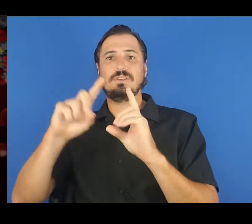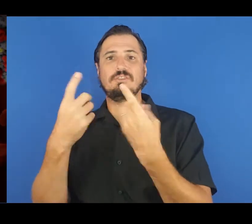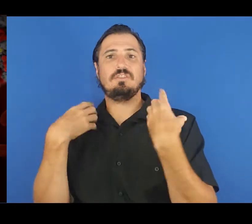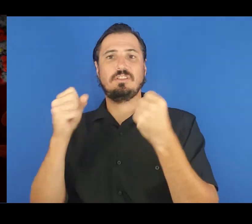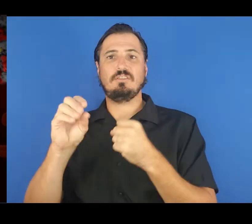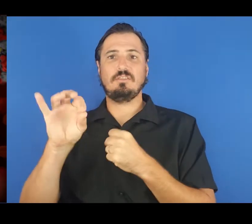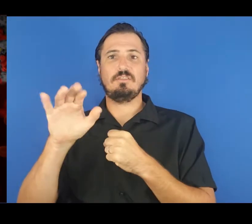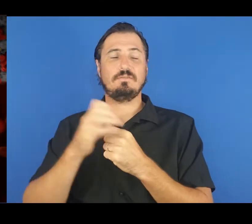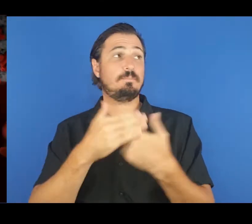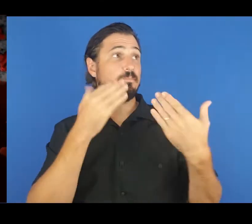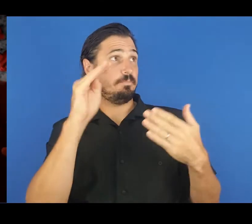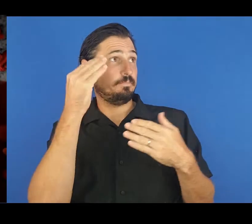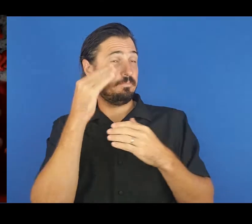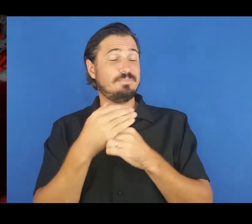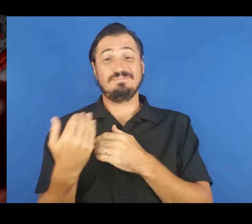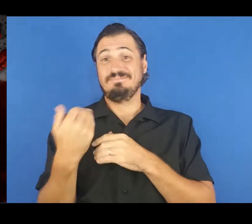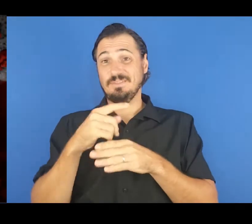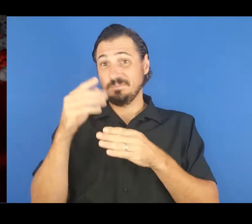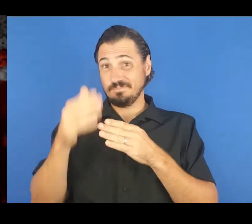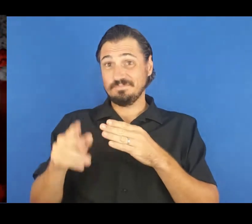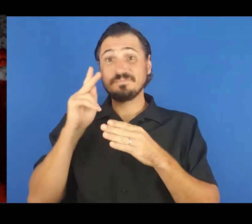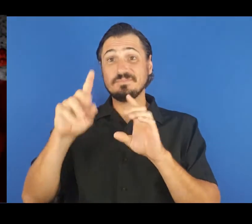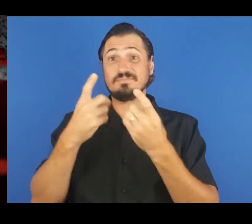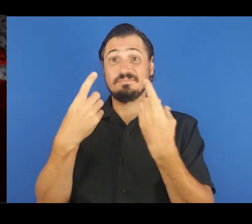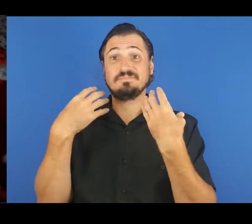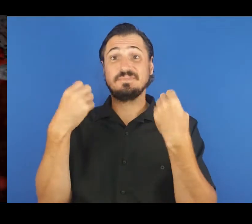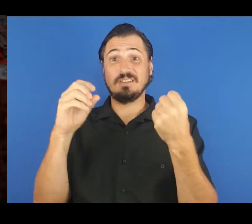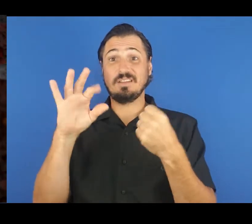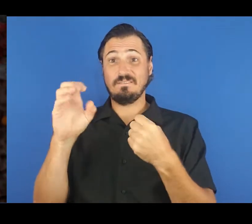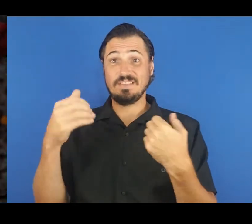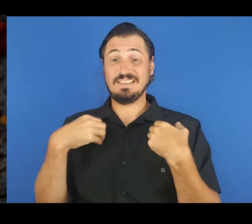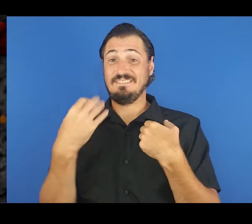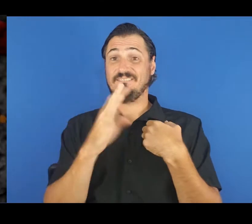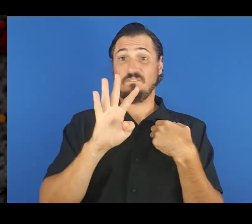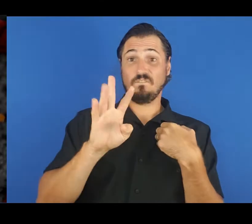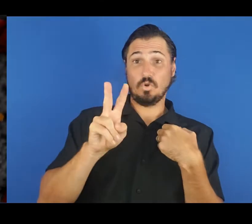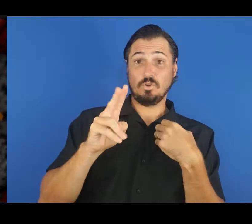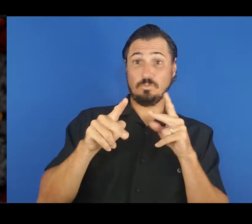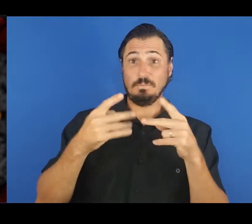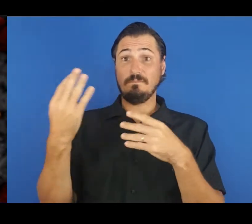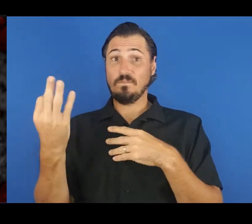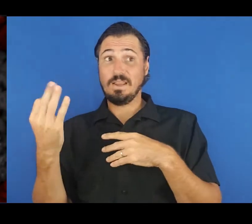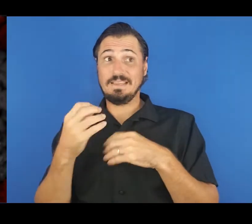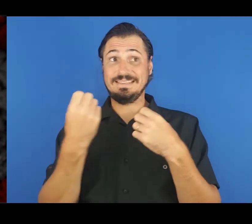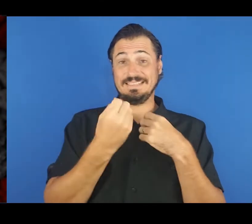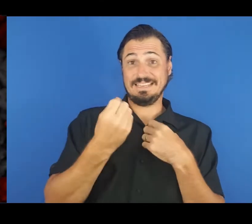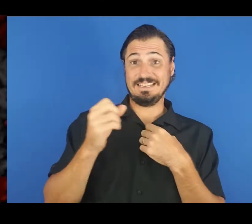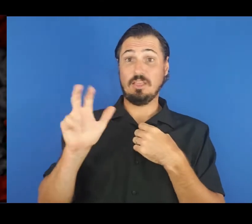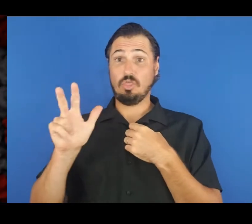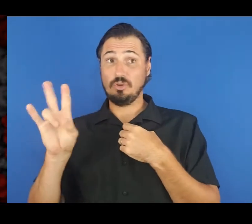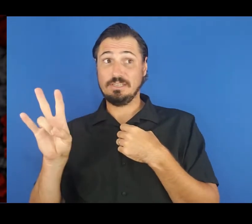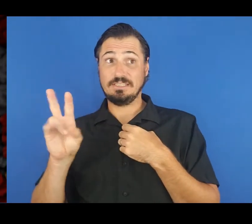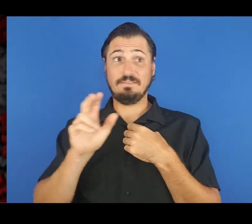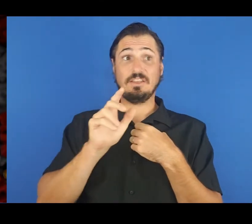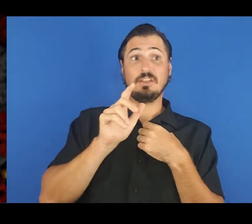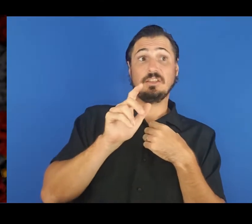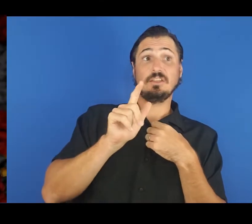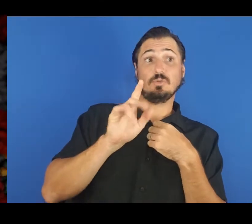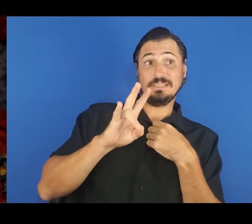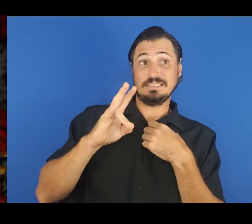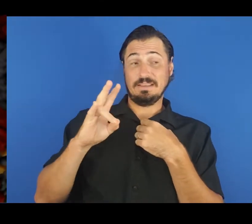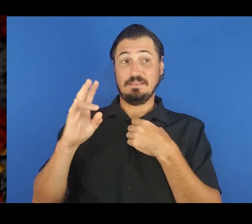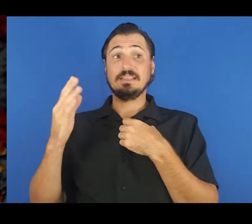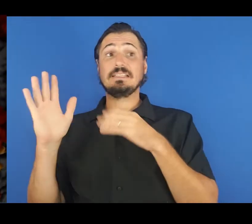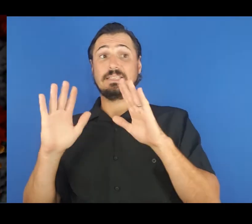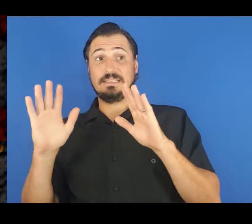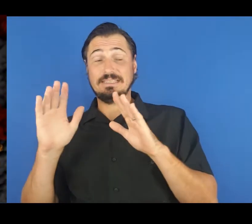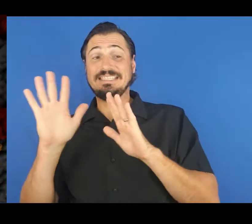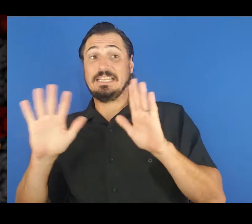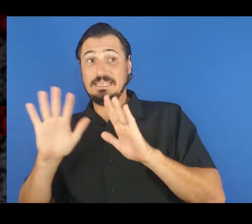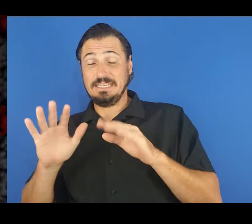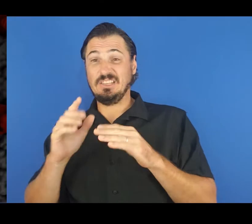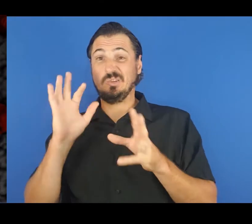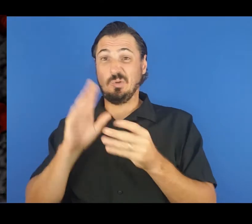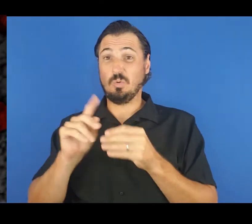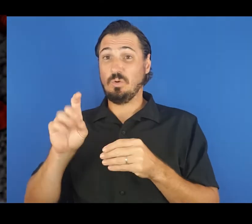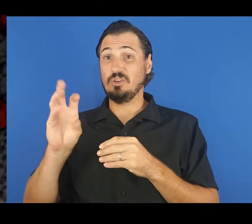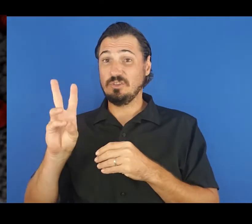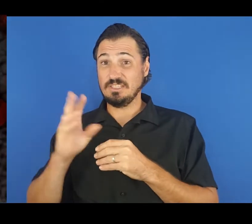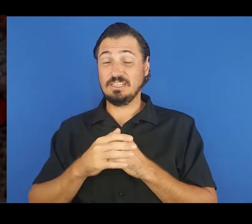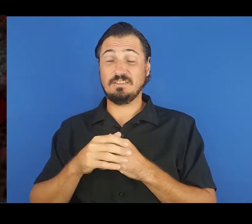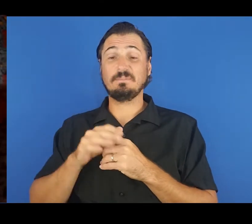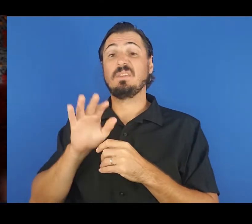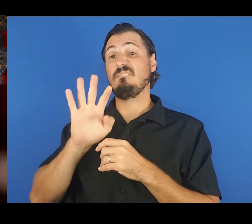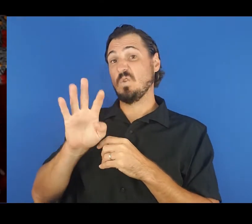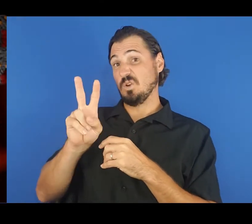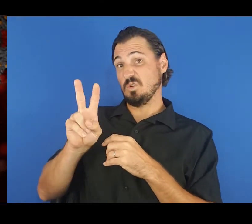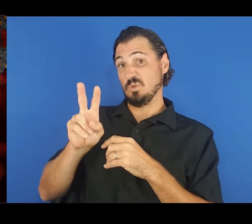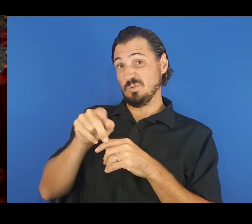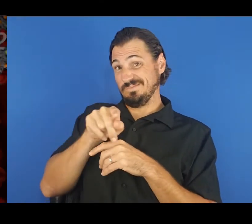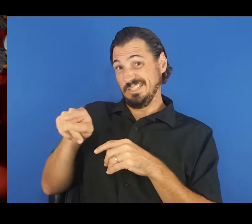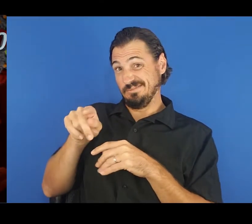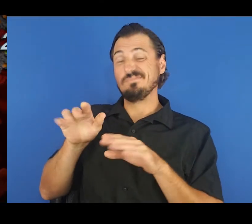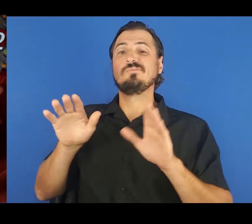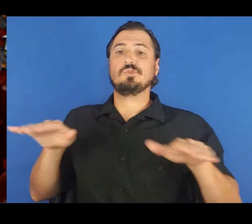Over the weekend, the Kauai District Health Office confirmed 42 cases on Friday, 37 cases on Saturday, and 27 cases on Sunday, a total of 106 cases. 42 of the cases were children, and 64